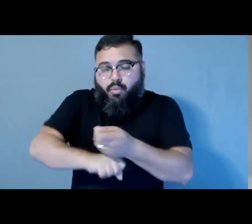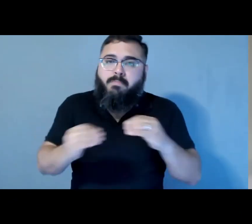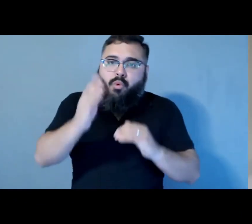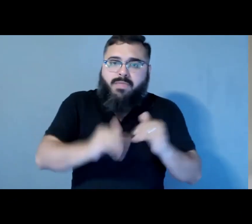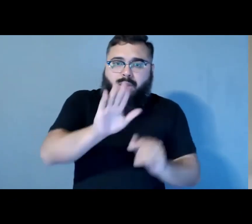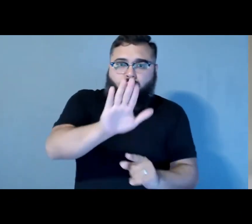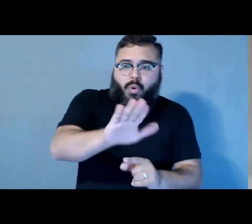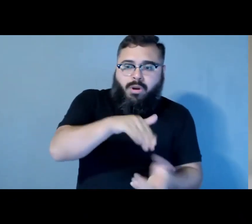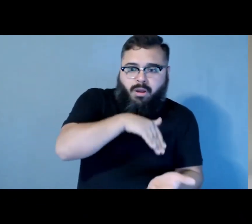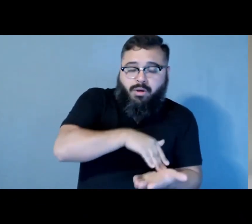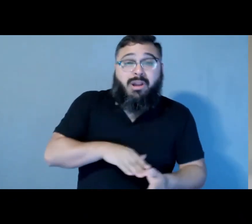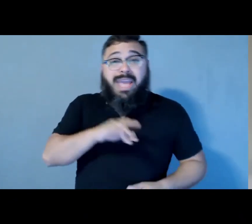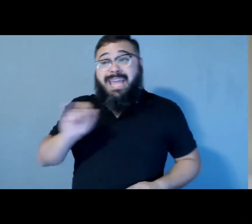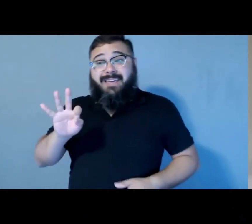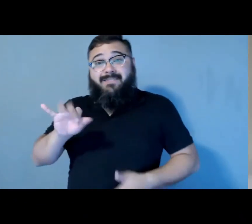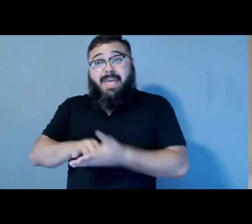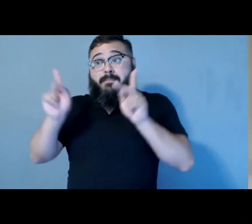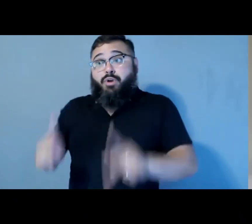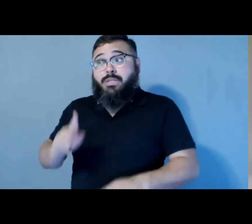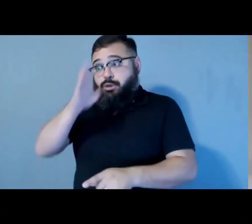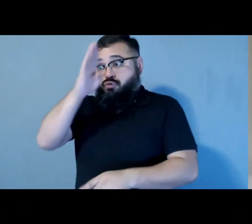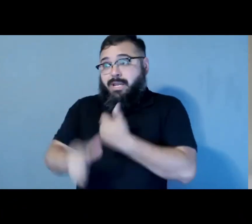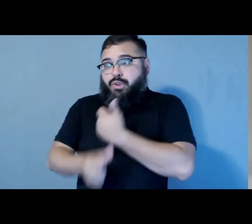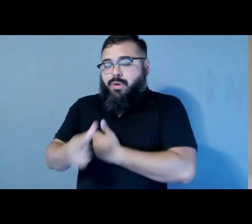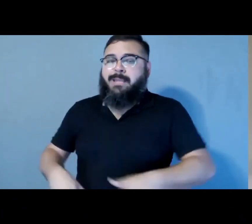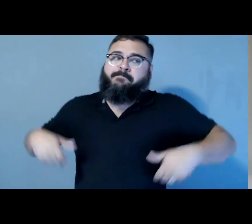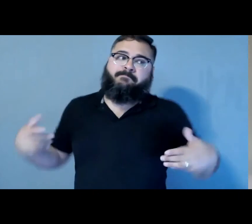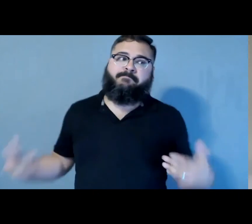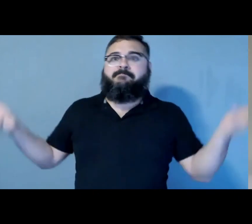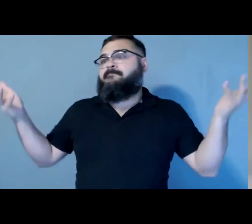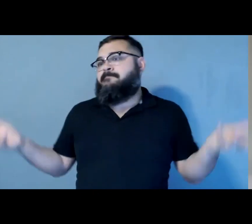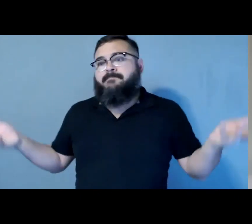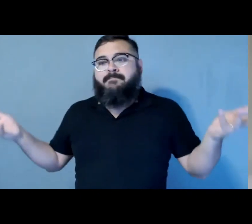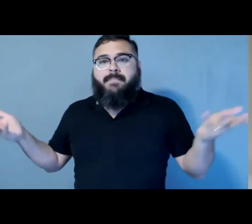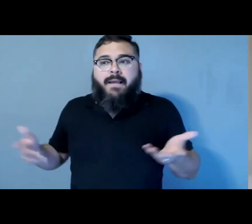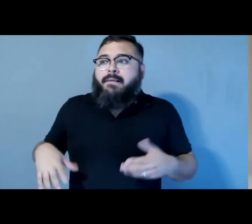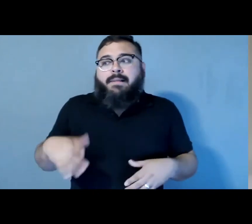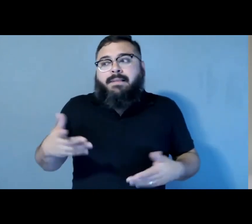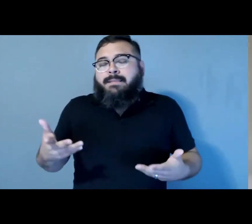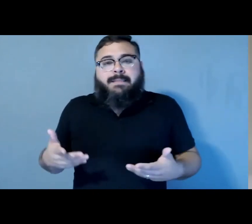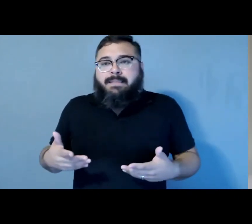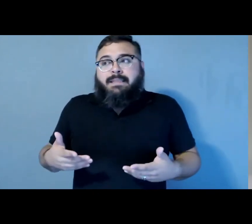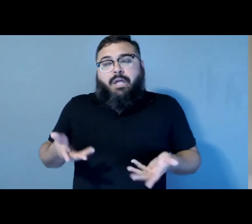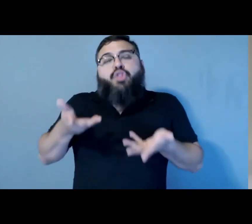And then whether that person is a direct threat, well here, there could be ways to mitigate,